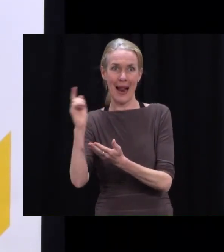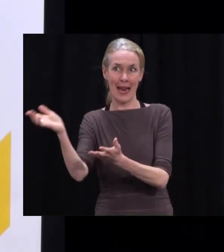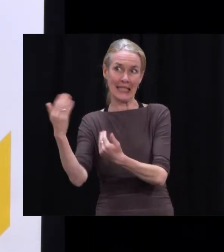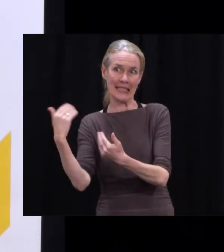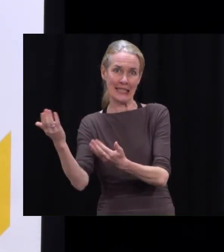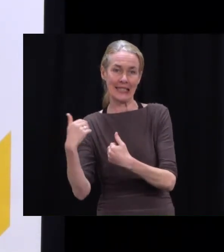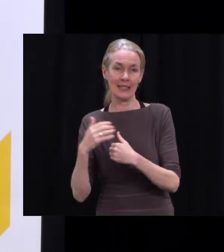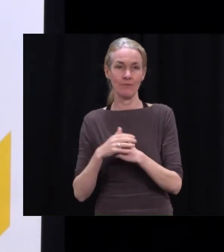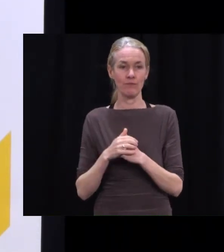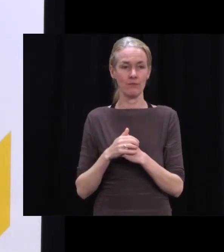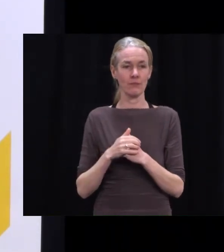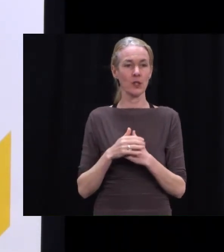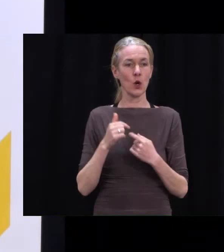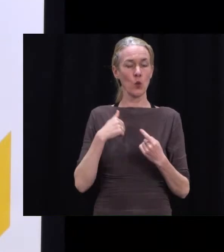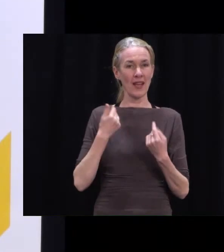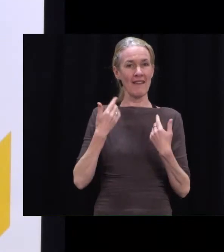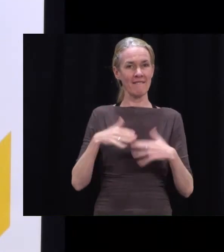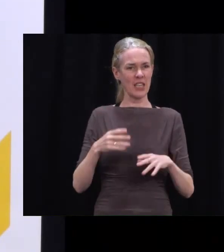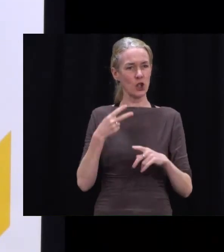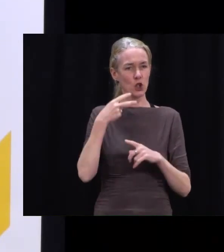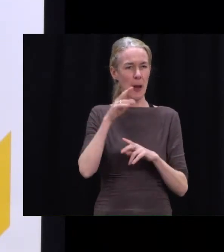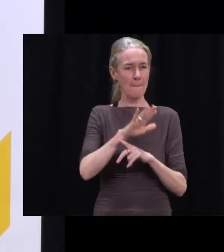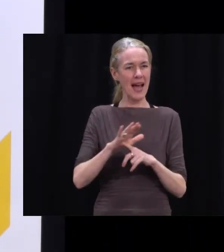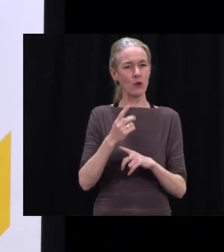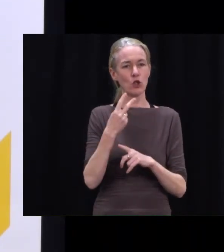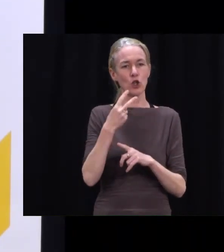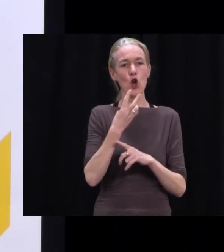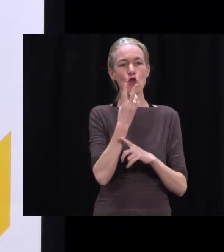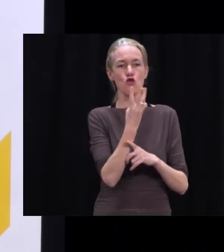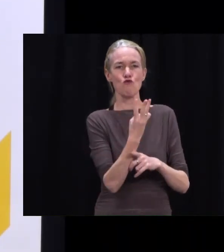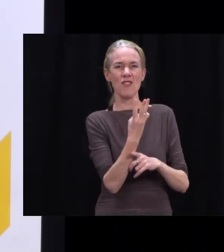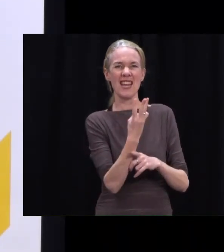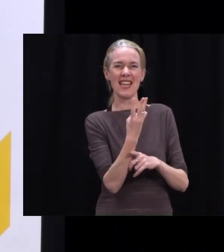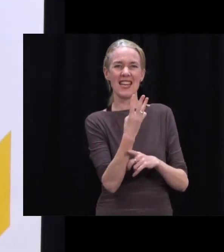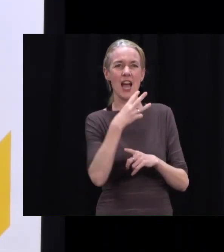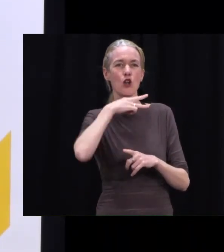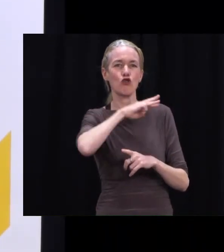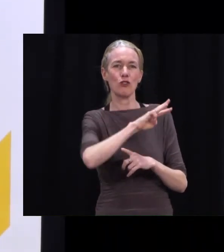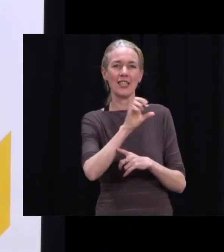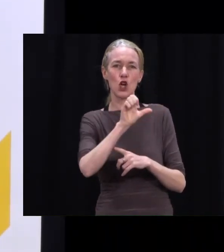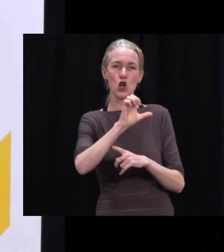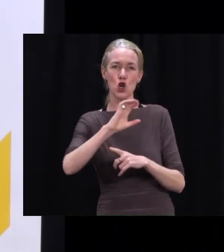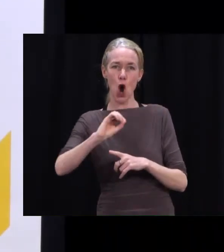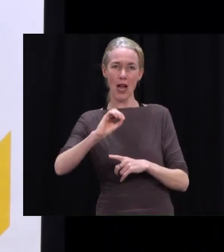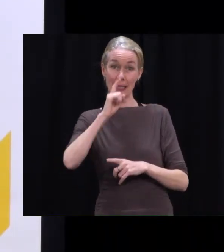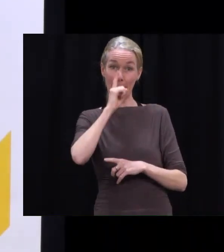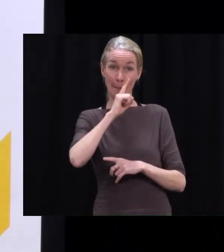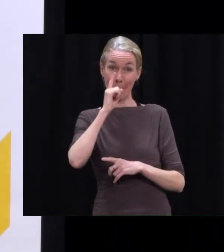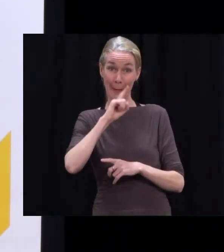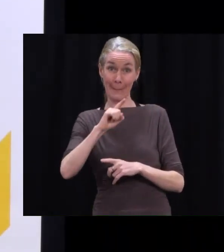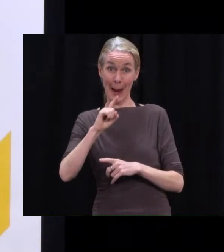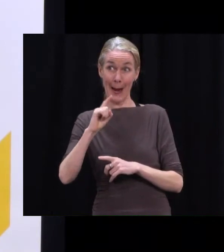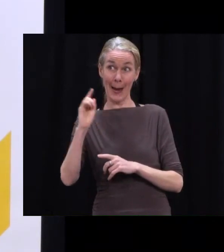managed to evacuate somewhere